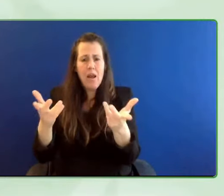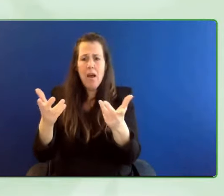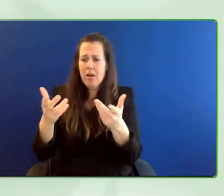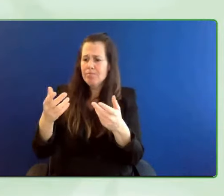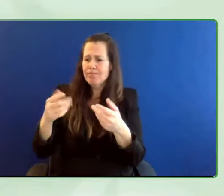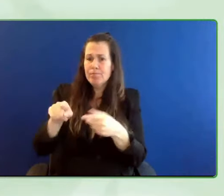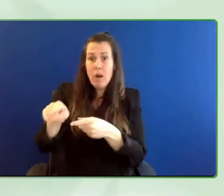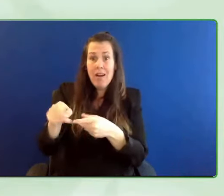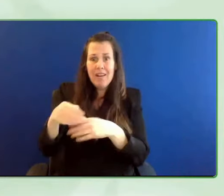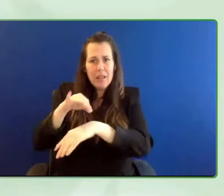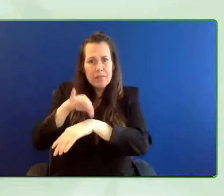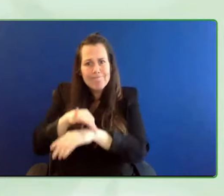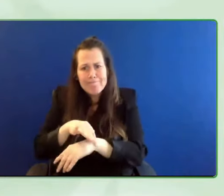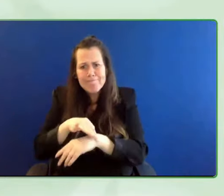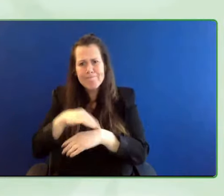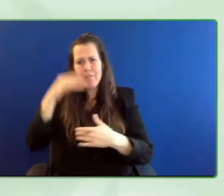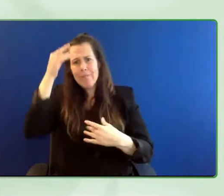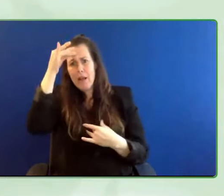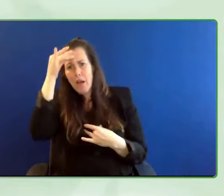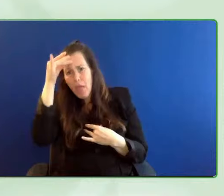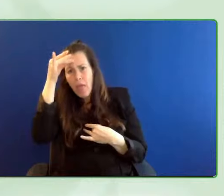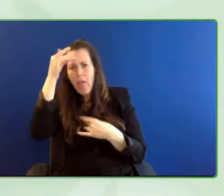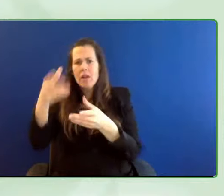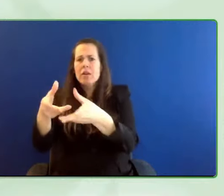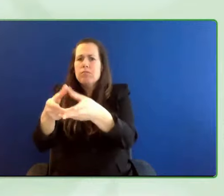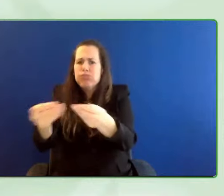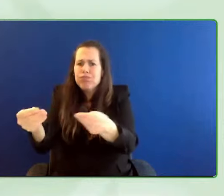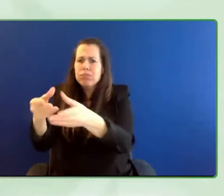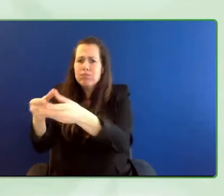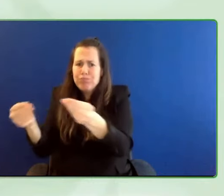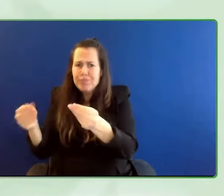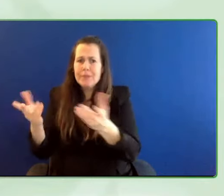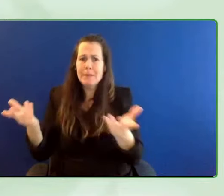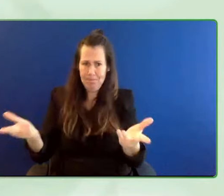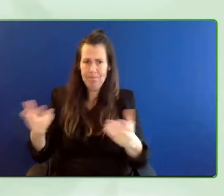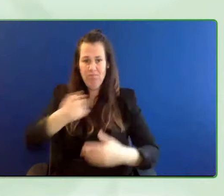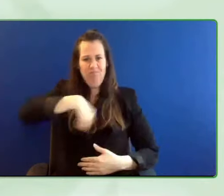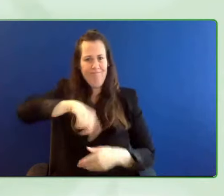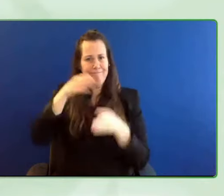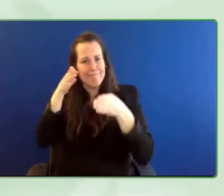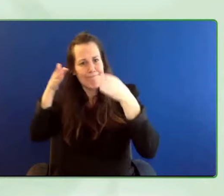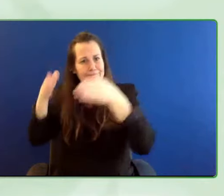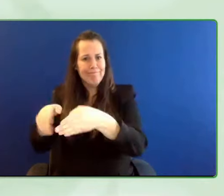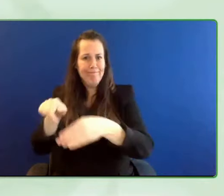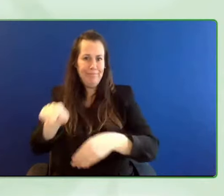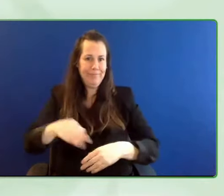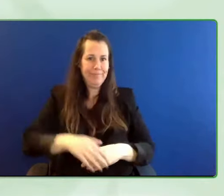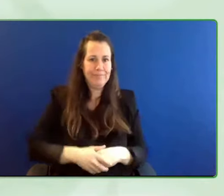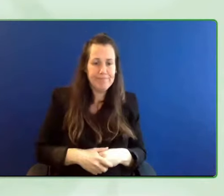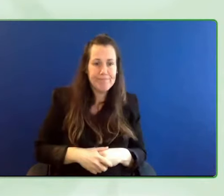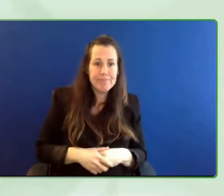people as a company that is patient directed and listens to and there is what matters most